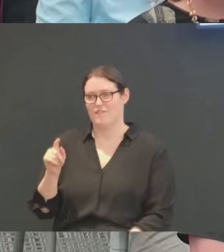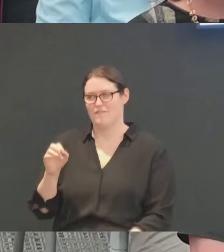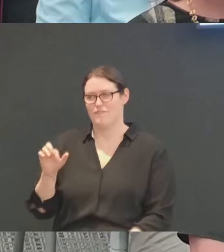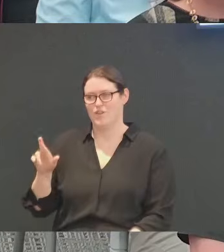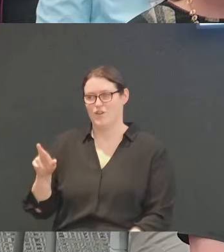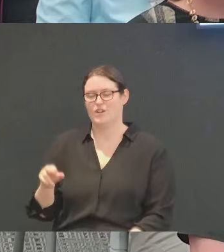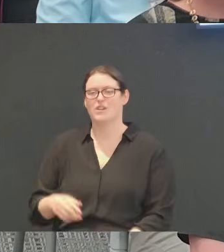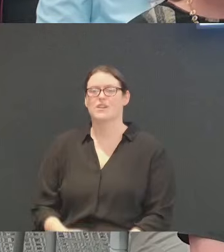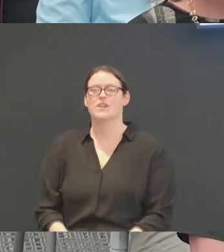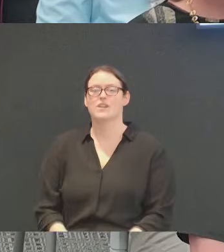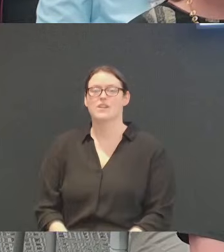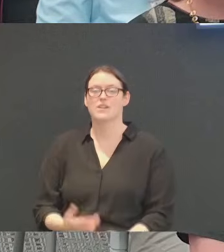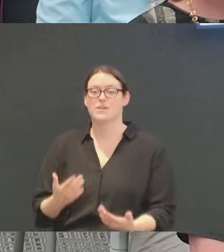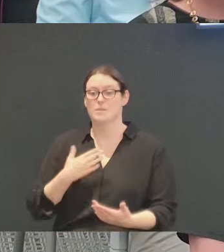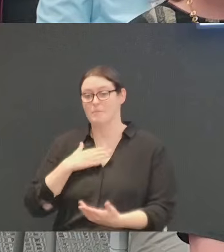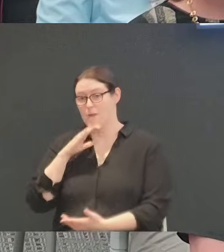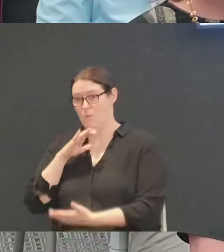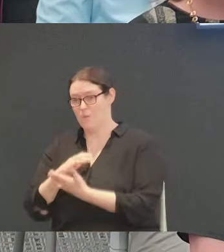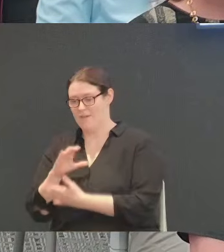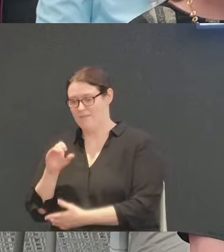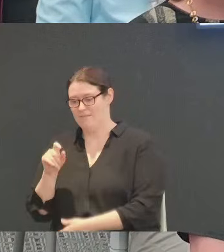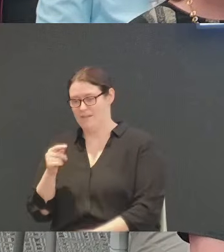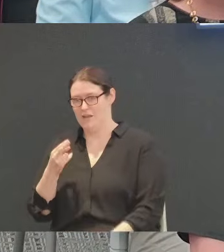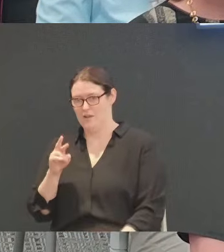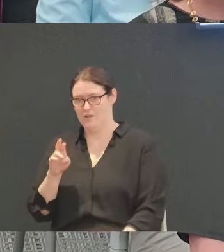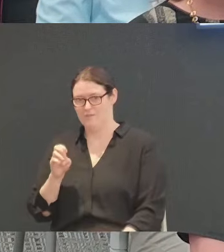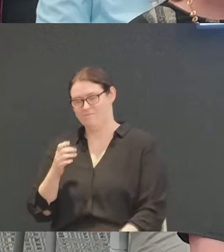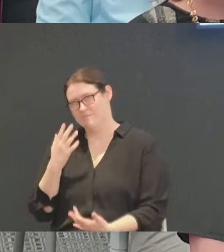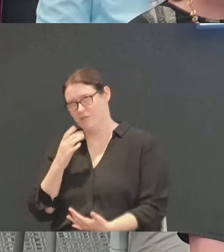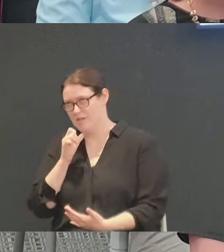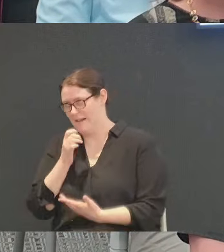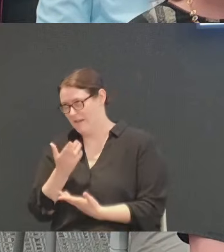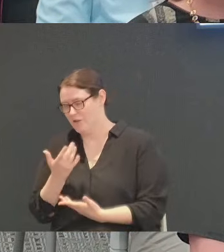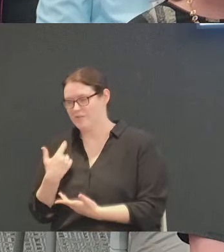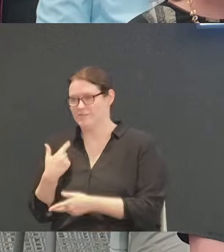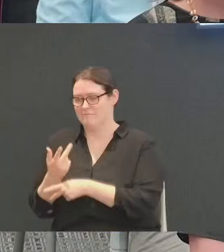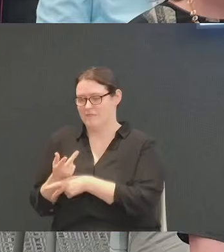my wife Katherine, who is unfortunately not here, she's taken care of one of our six fosters,